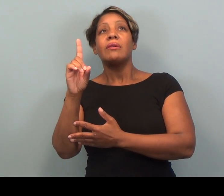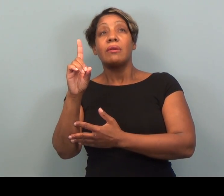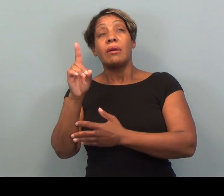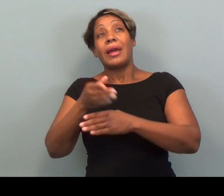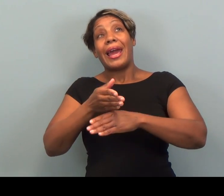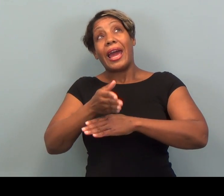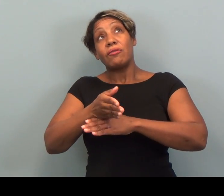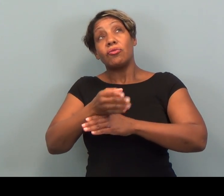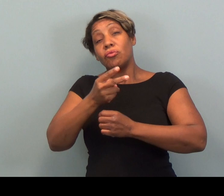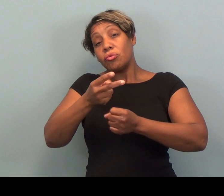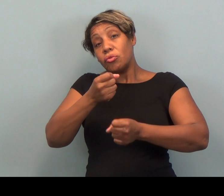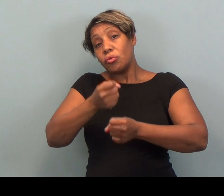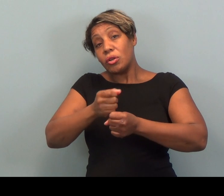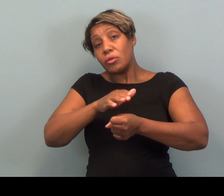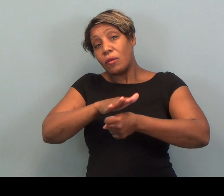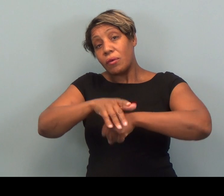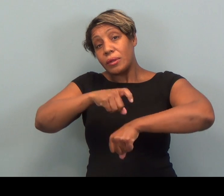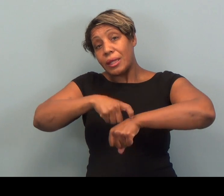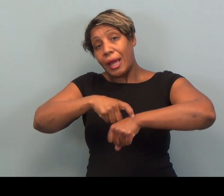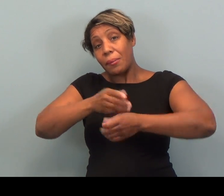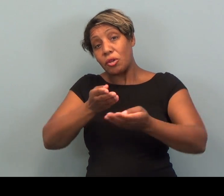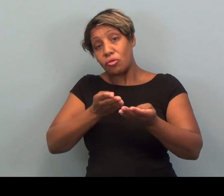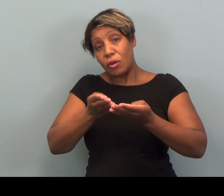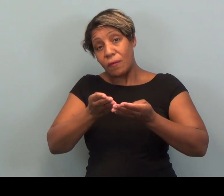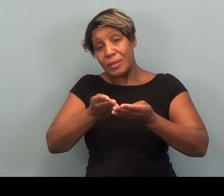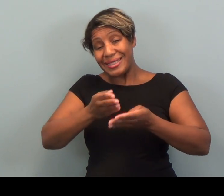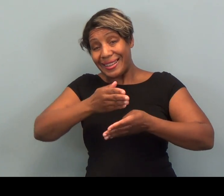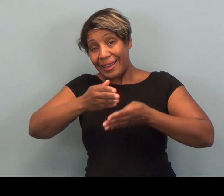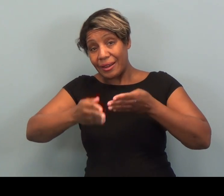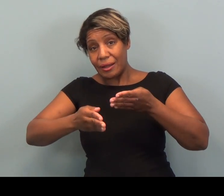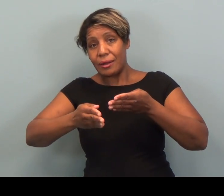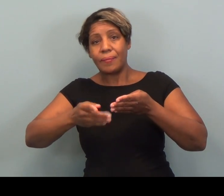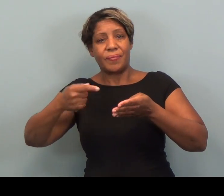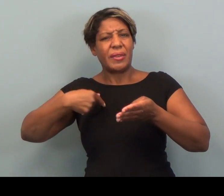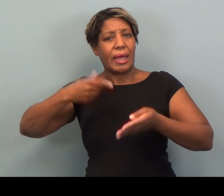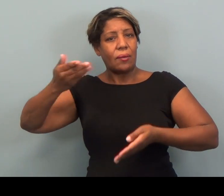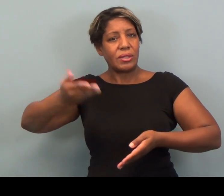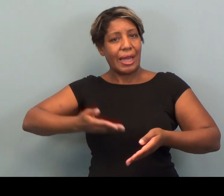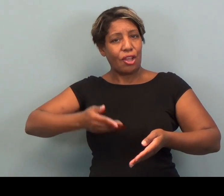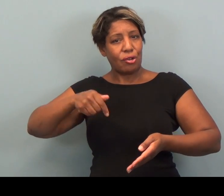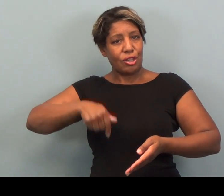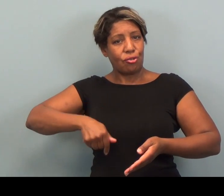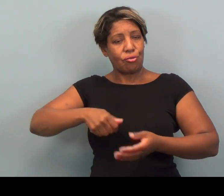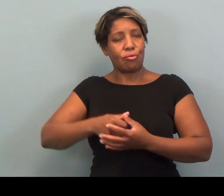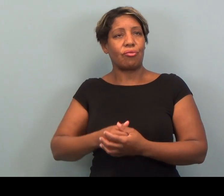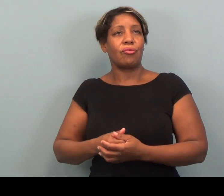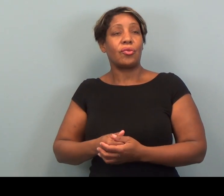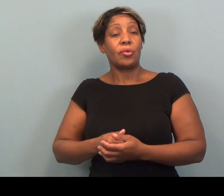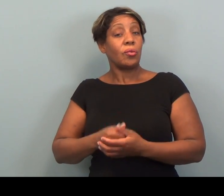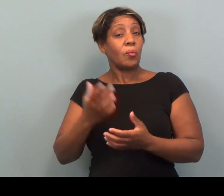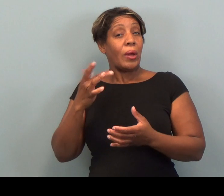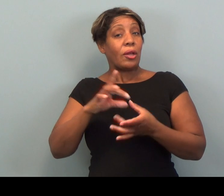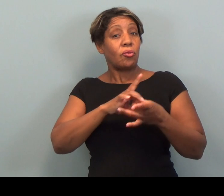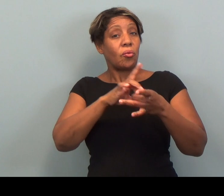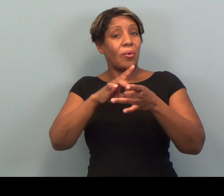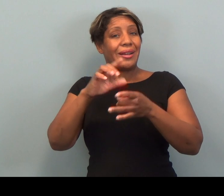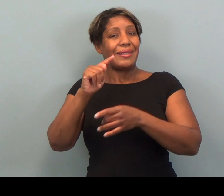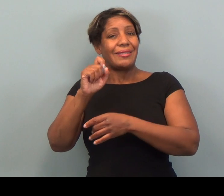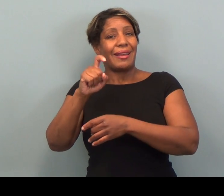and after my two years of full-time service ended, I was hired here to coordinate the tax site